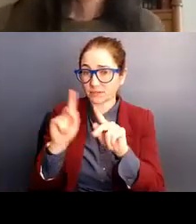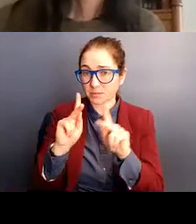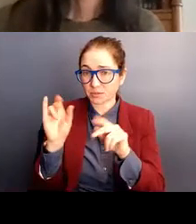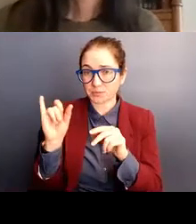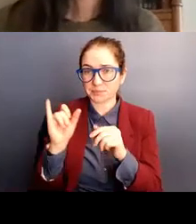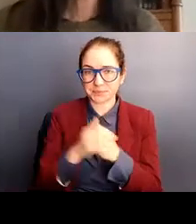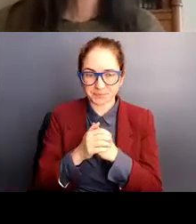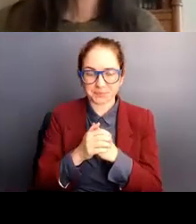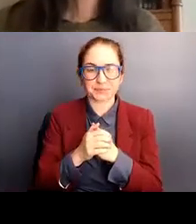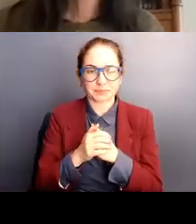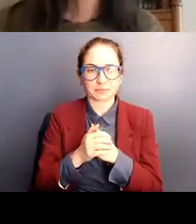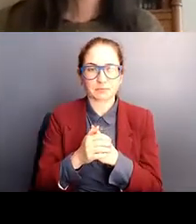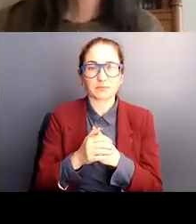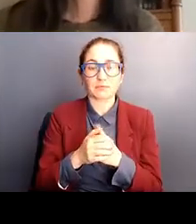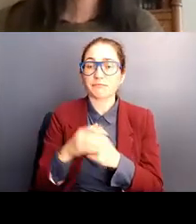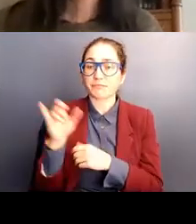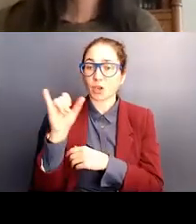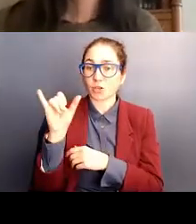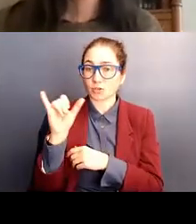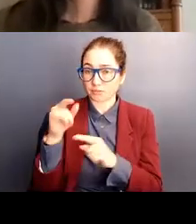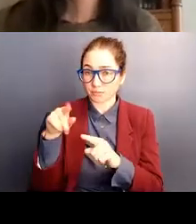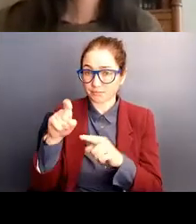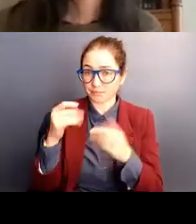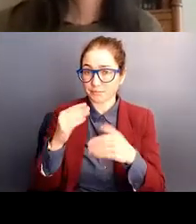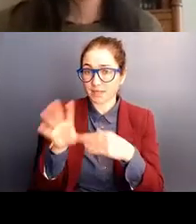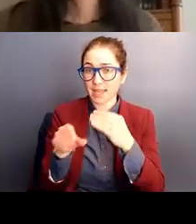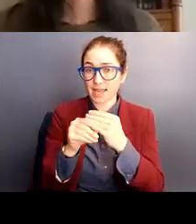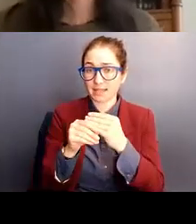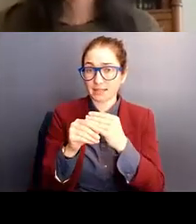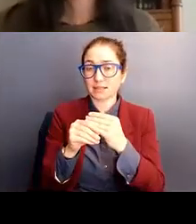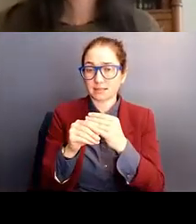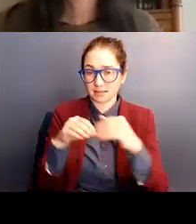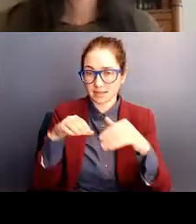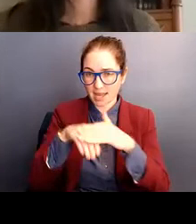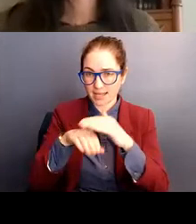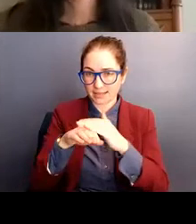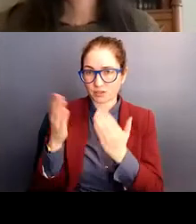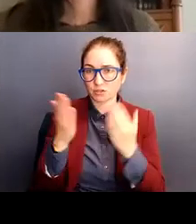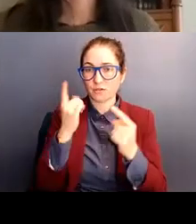. I would plan to add an access service for larger events,